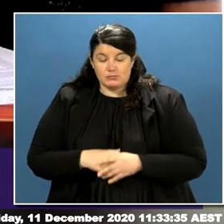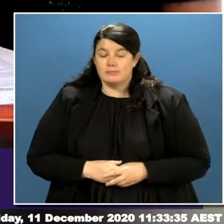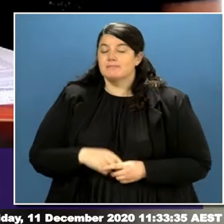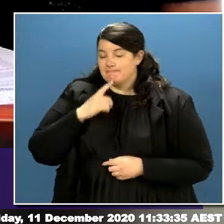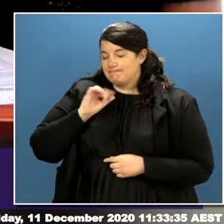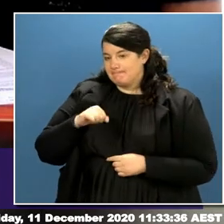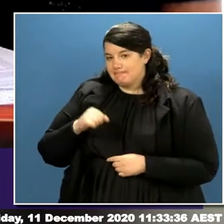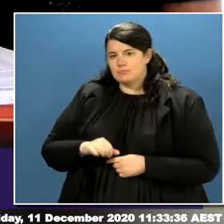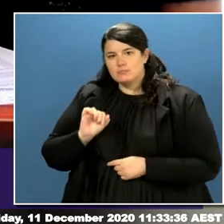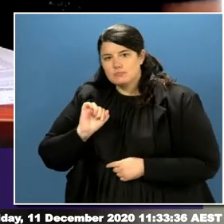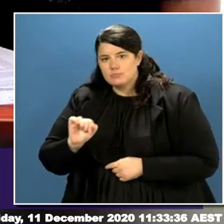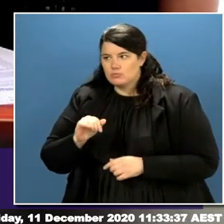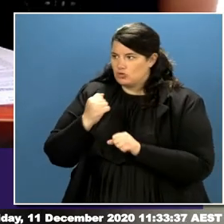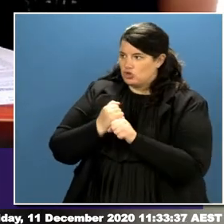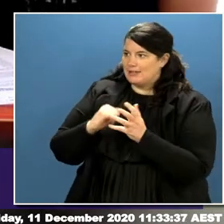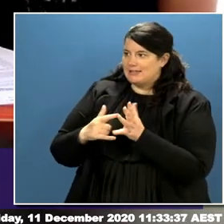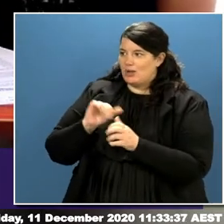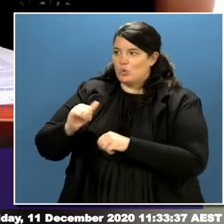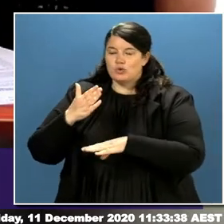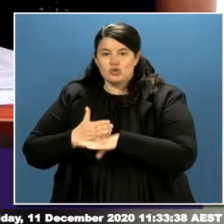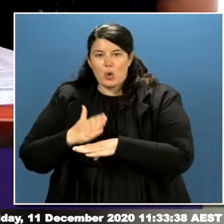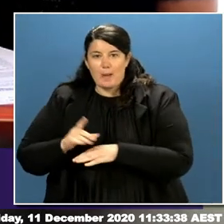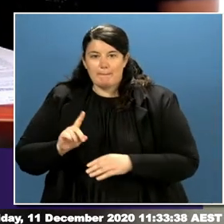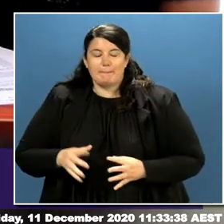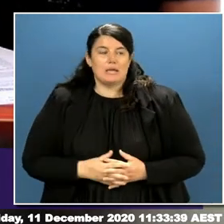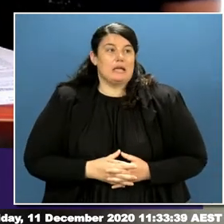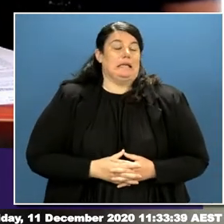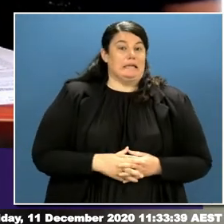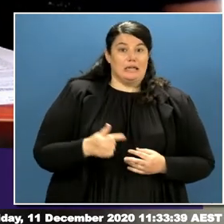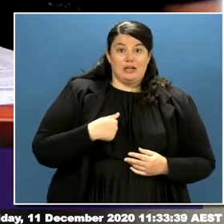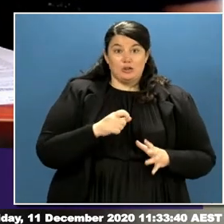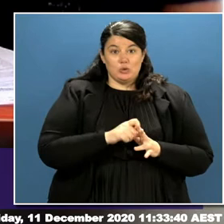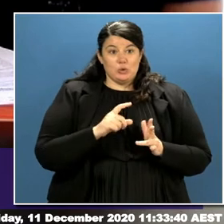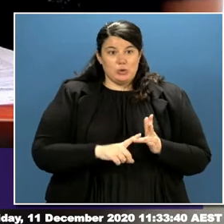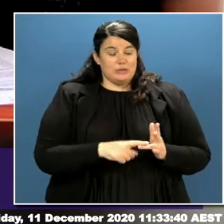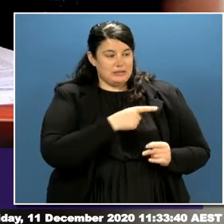What do you do at GSA? What do I do? Get yelled at by Steph a lot.